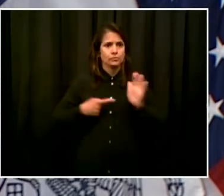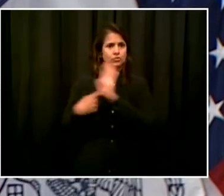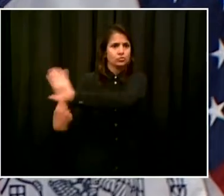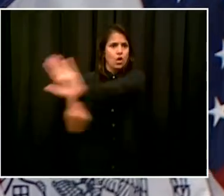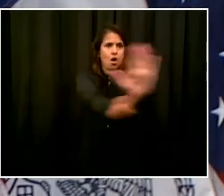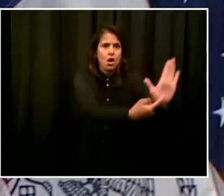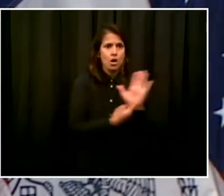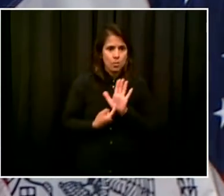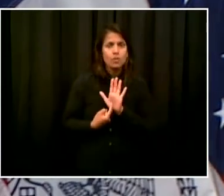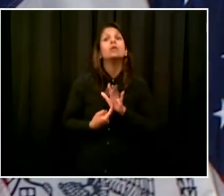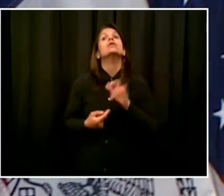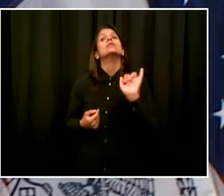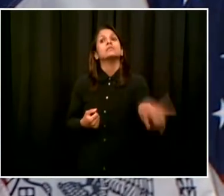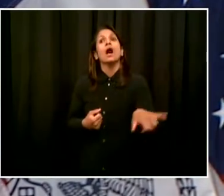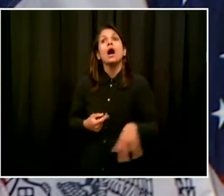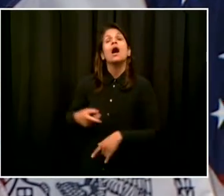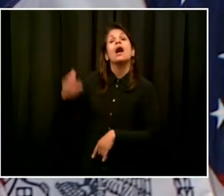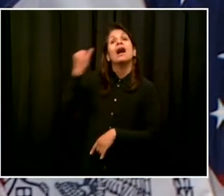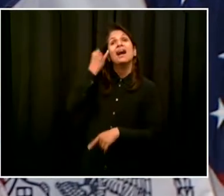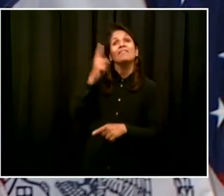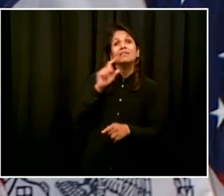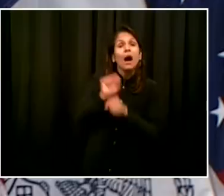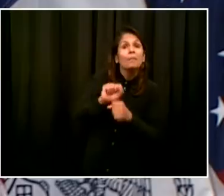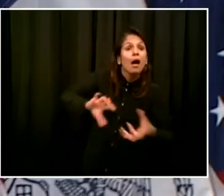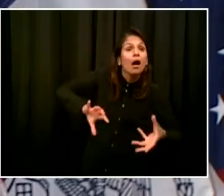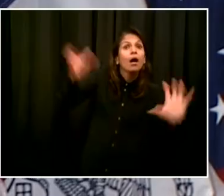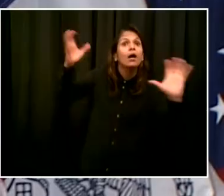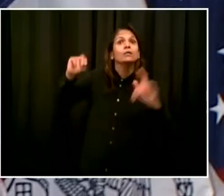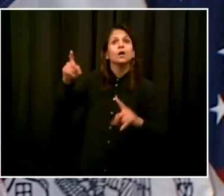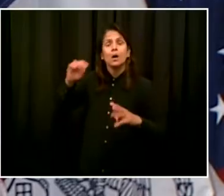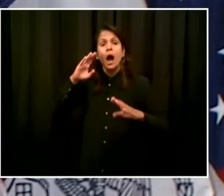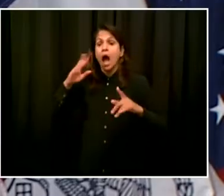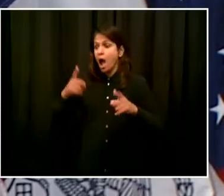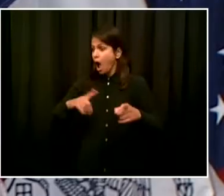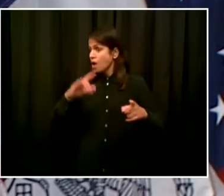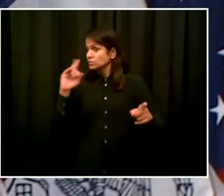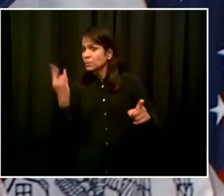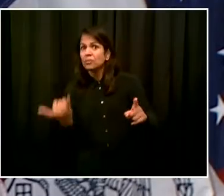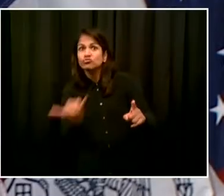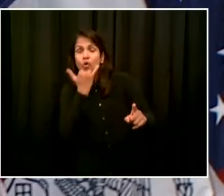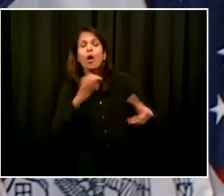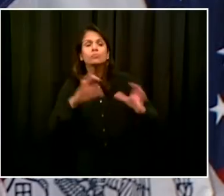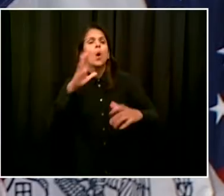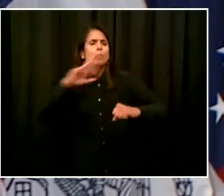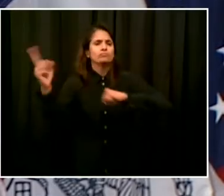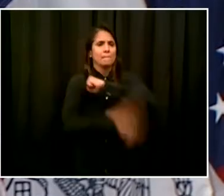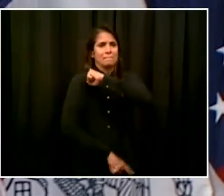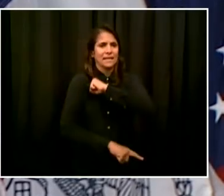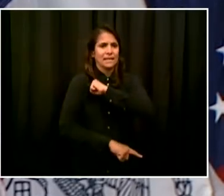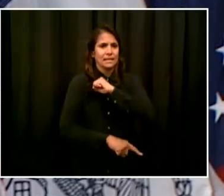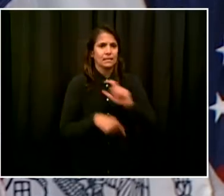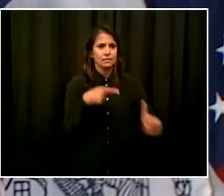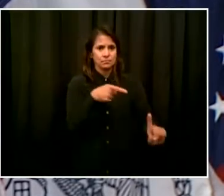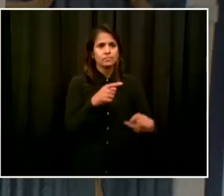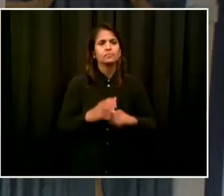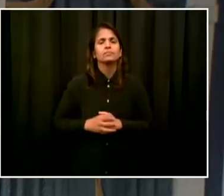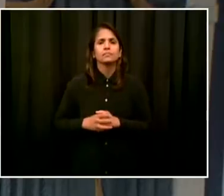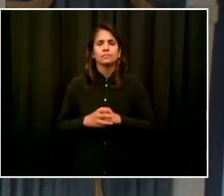PROBLEMS. I THINK THE IDEA IS TO HAVE A CLEAR PUBLIC SPACE AND SAY THIS IS HOW THE DISCIPLINE IS GOING TO WORK.